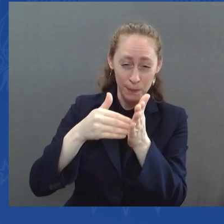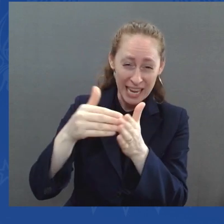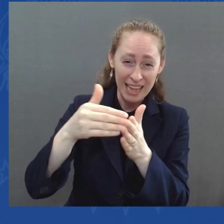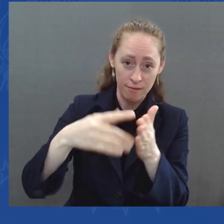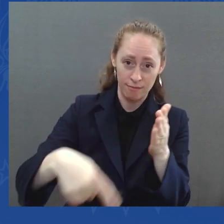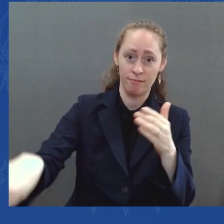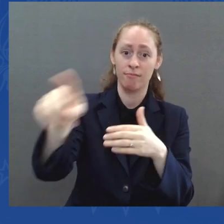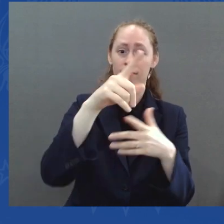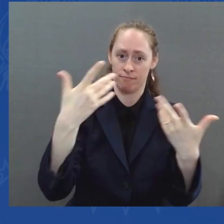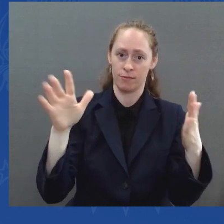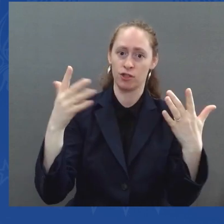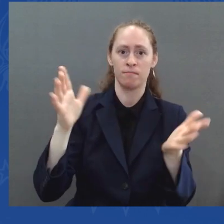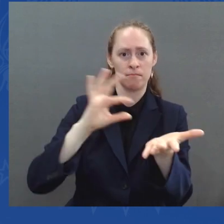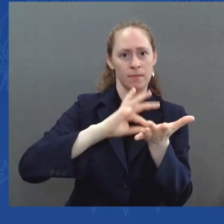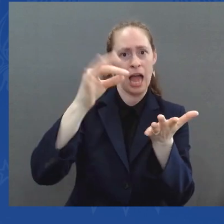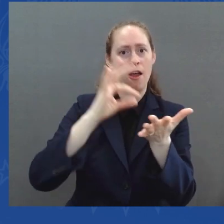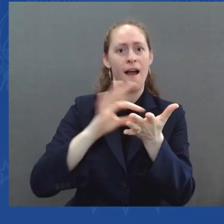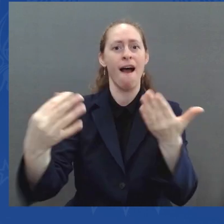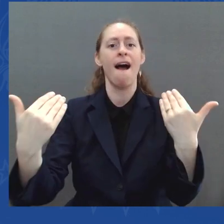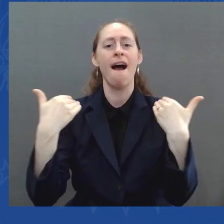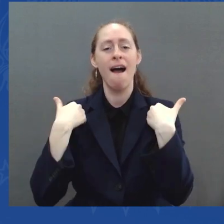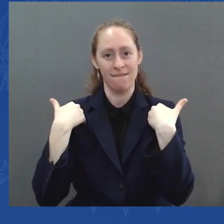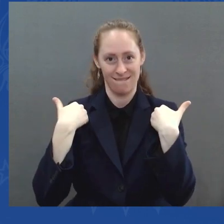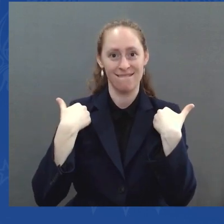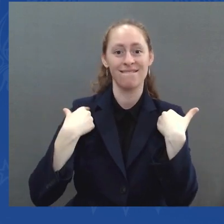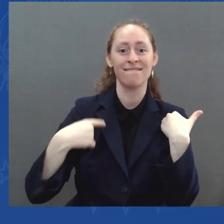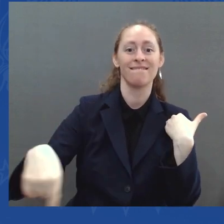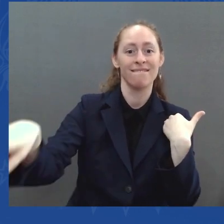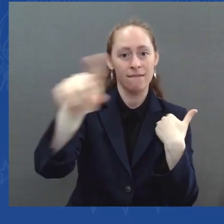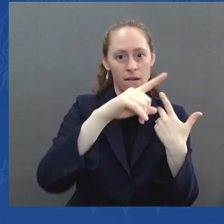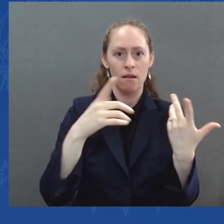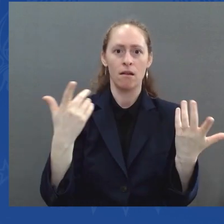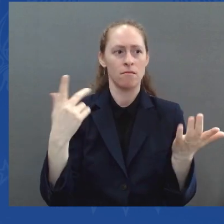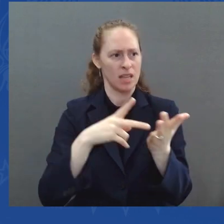to negotiate prices for all those Americans.